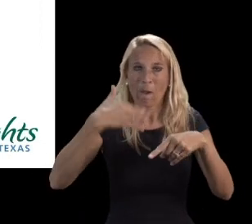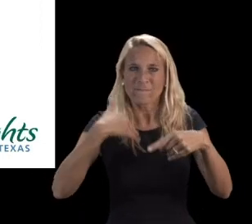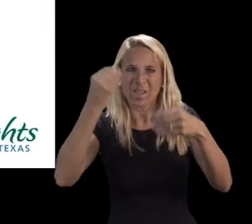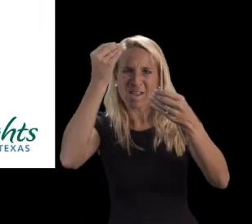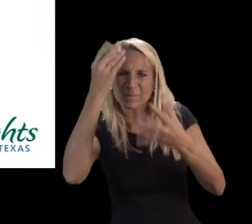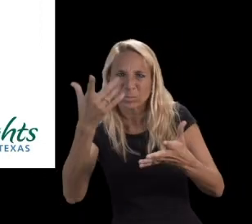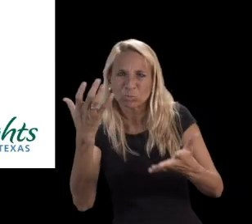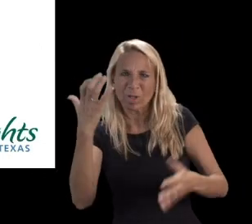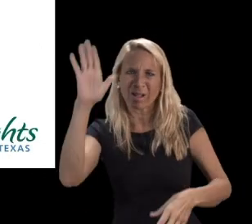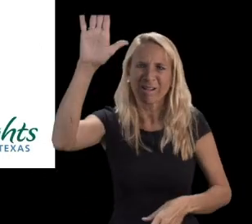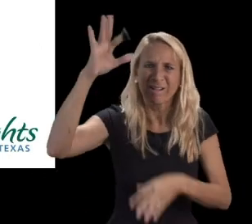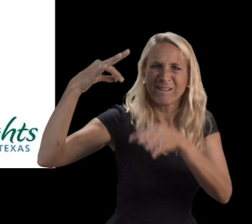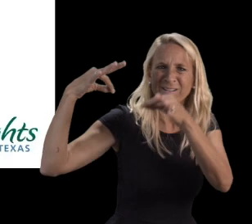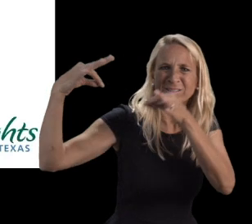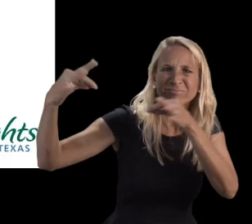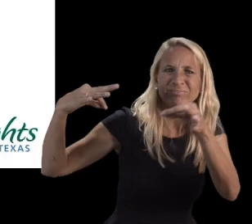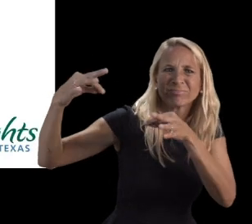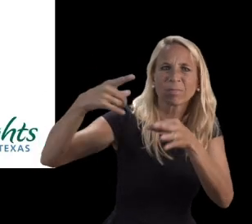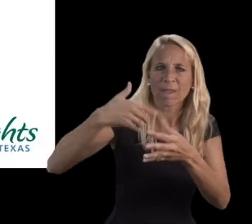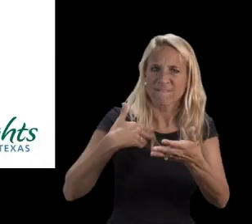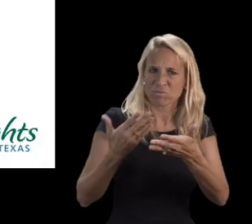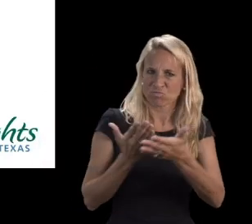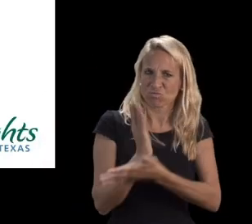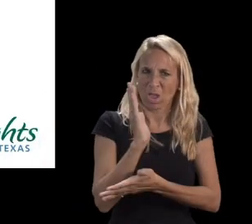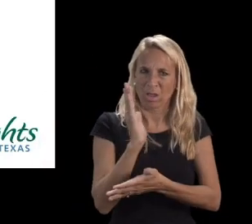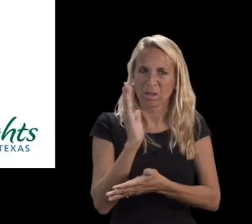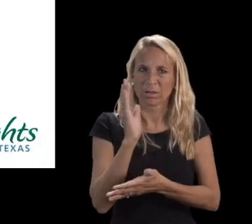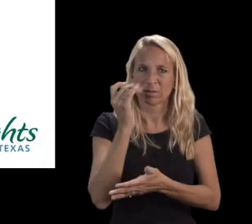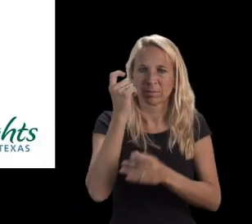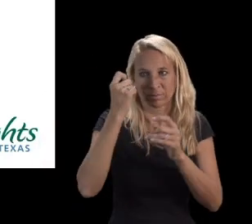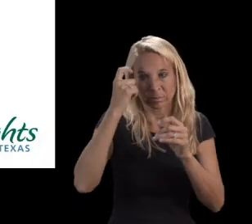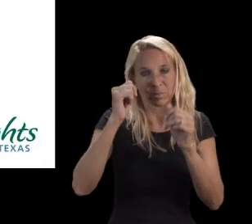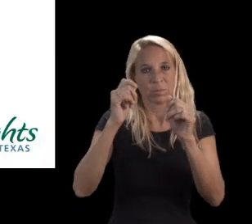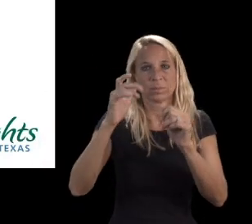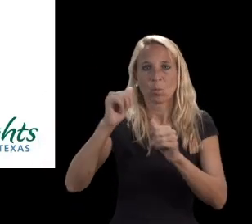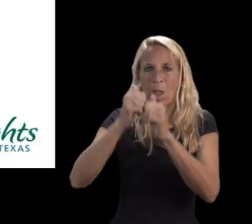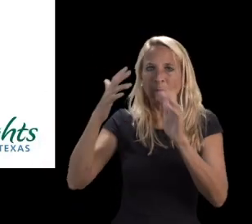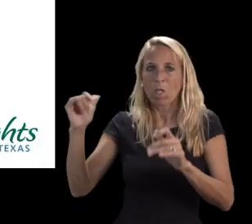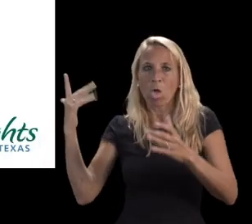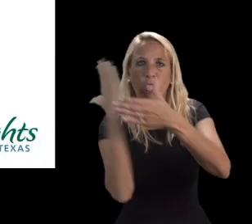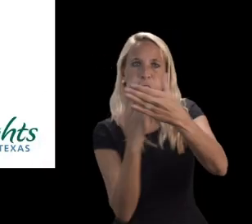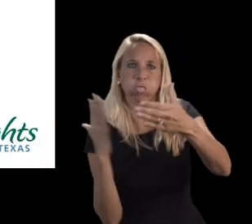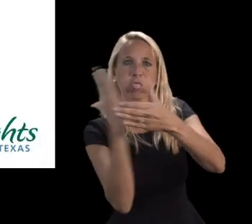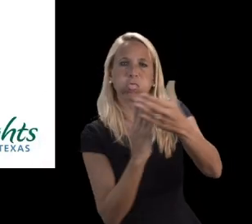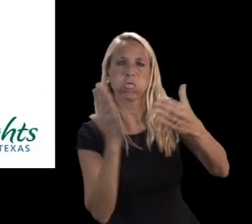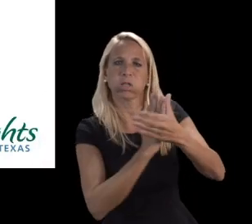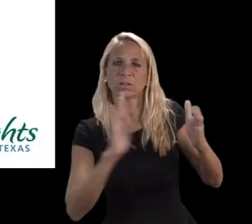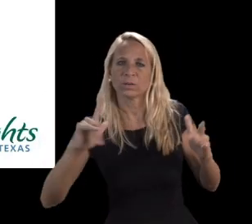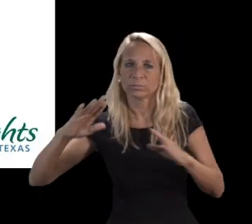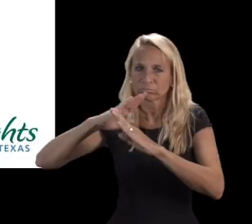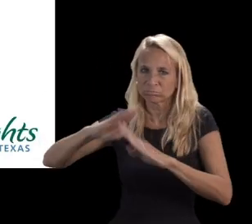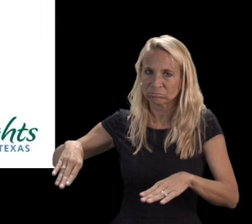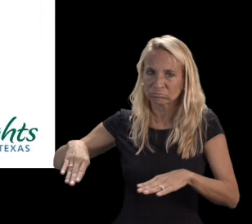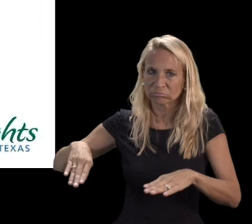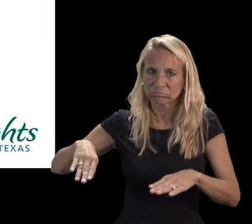want to present, you have that right to do so with complete silence from the other parties. Just like they have that right as well to present their